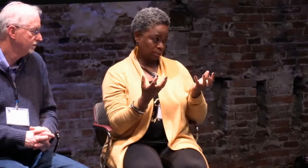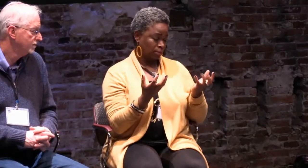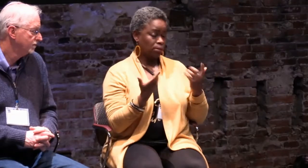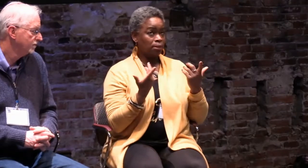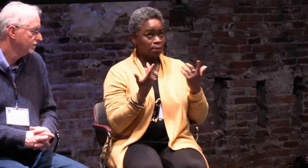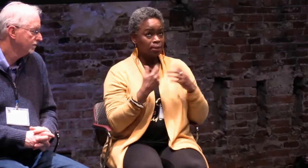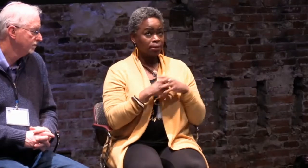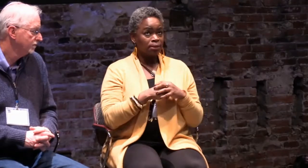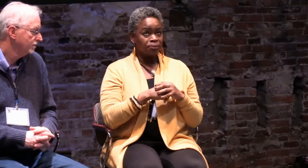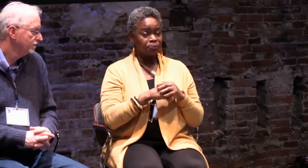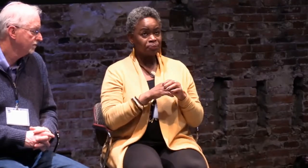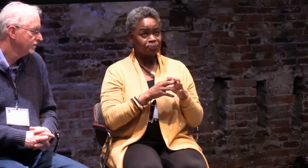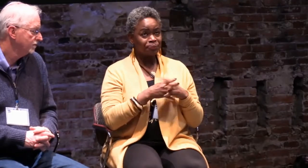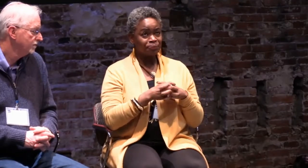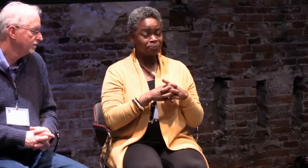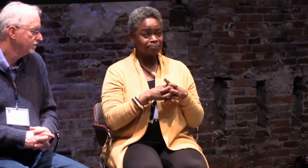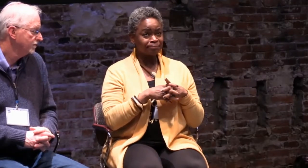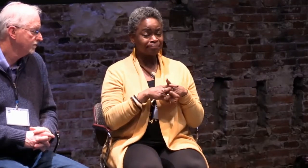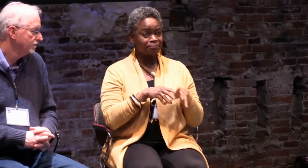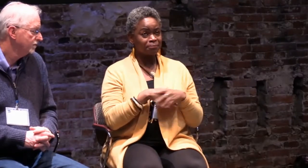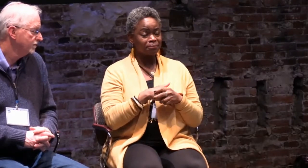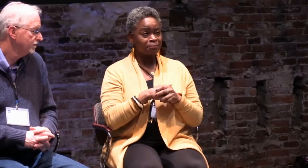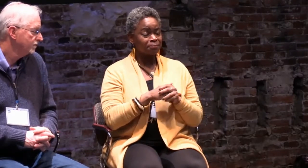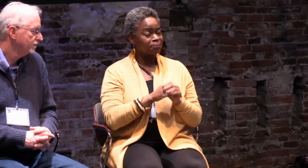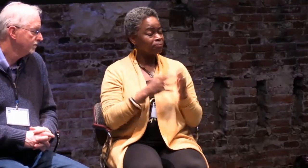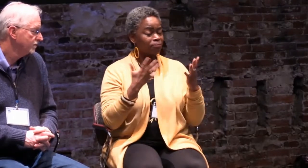What do you want? The answer lies in what you want.